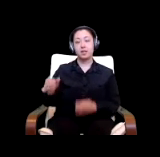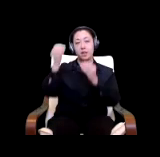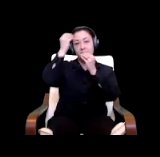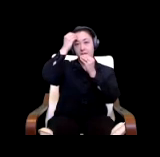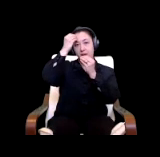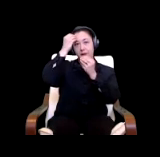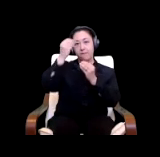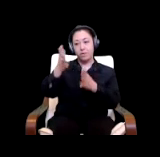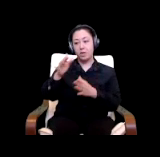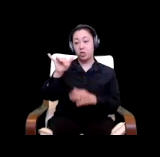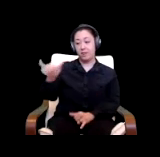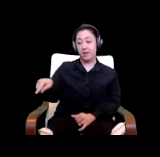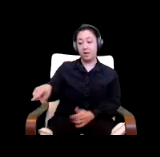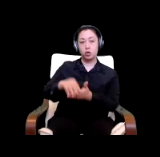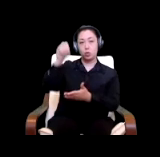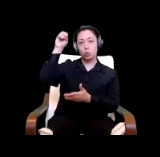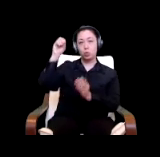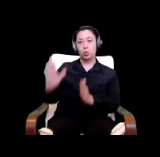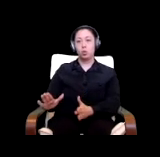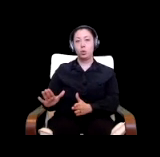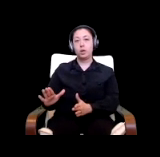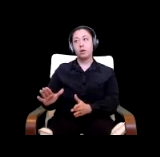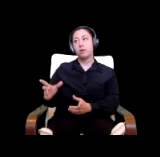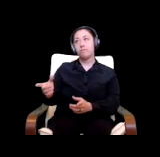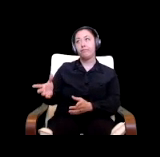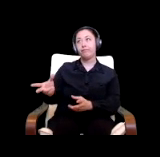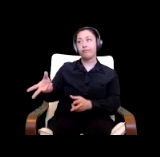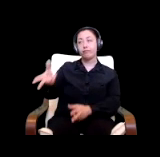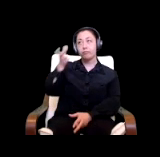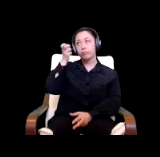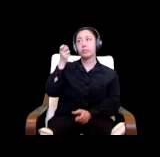receives and understands from others.